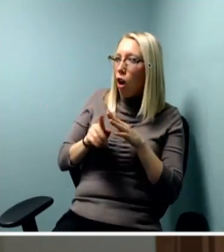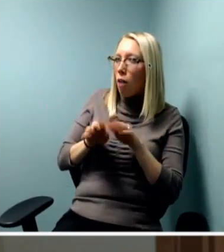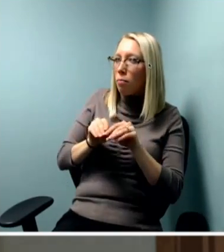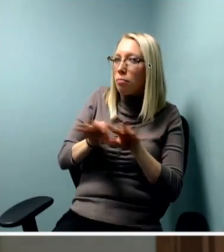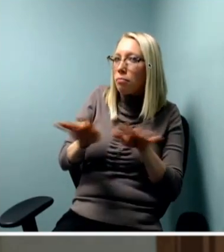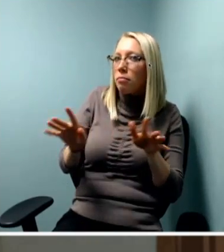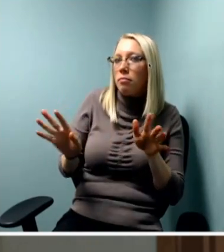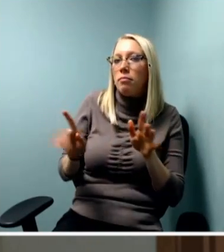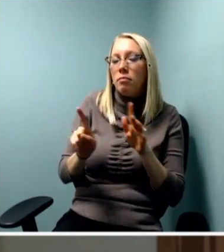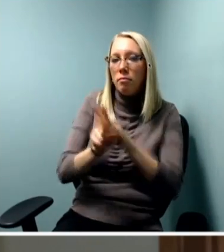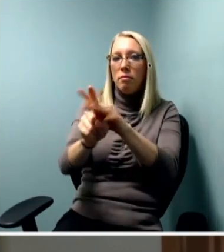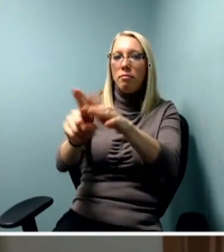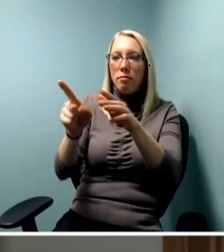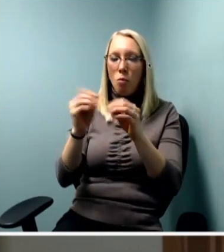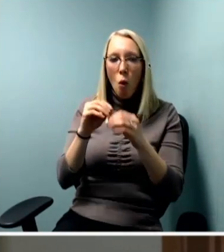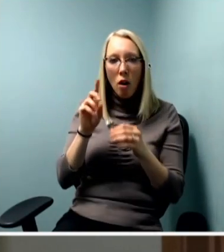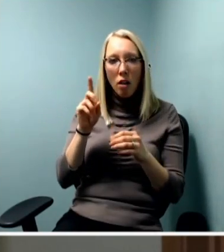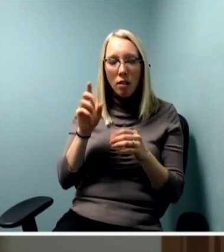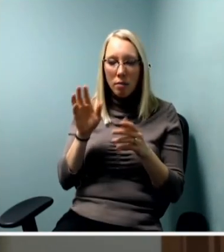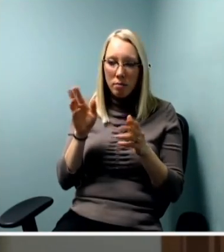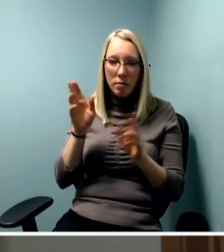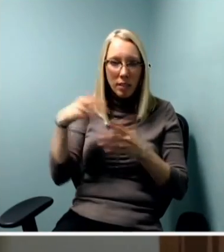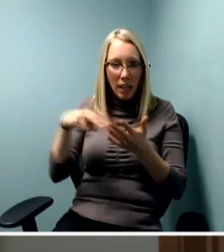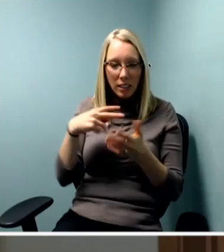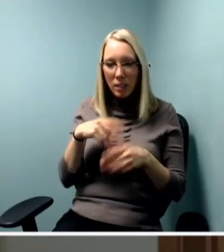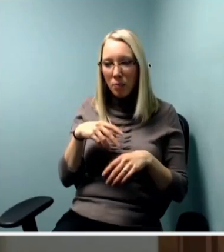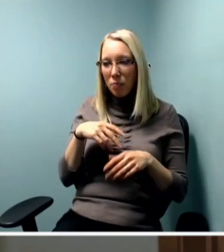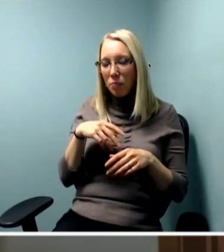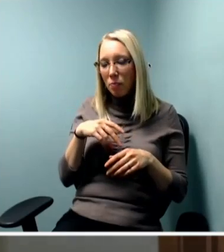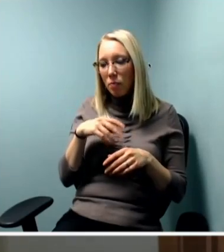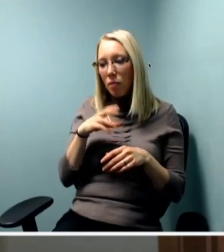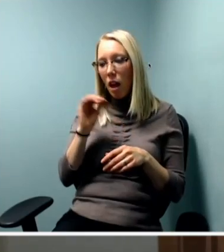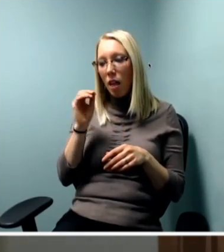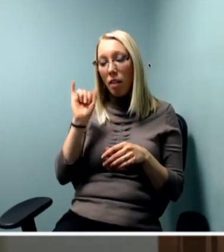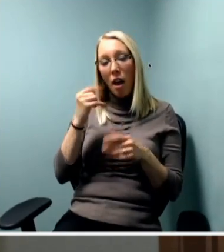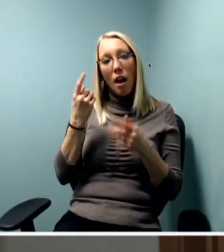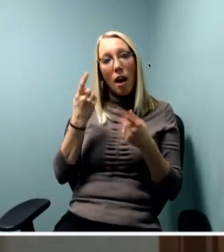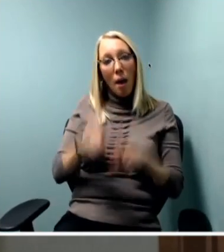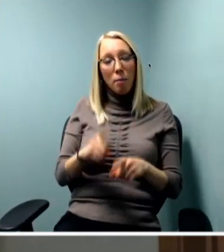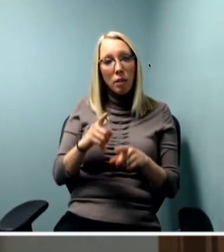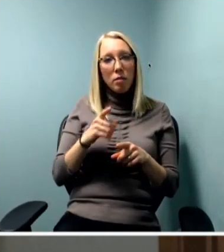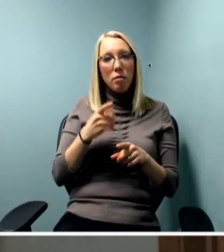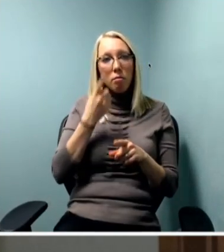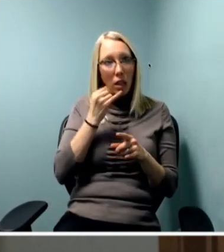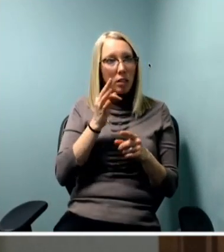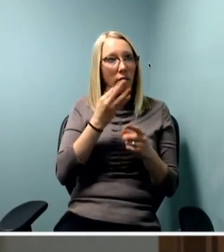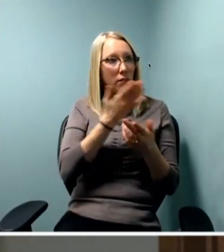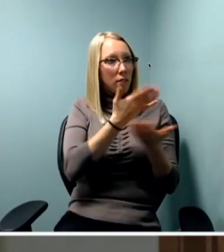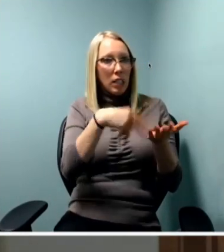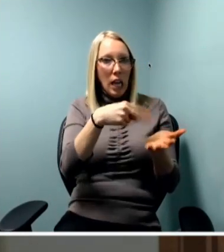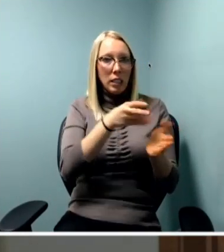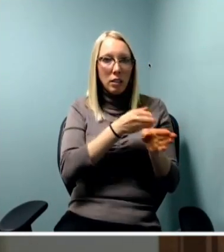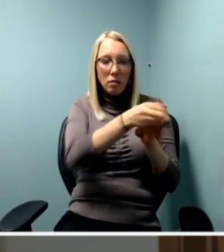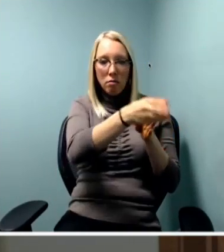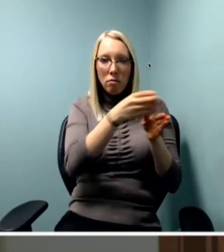I think, really is a result of what was happening in dance. You know, we're coming out of the [Judson Church],